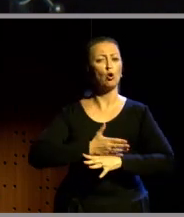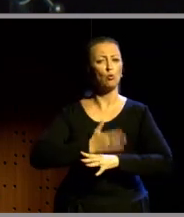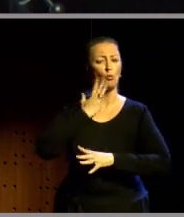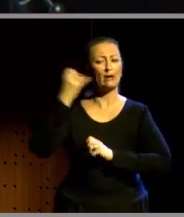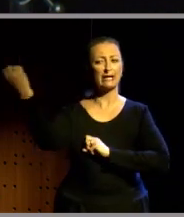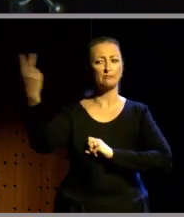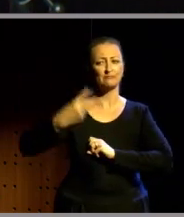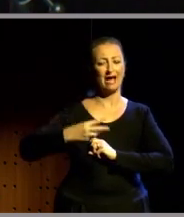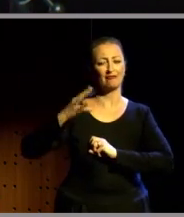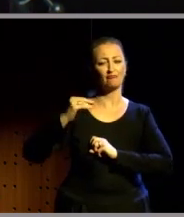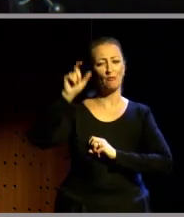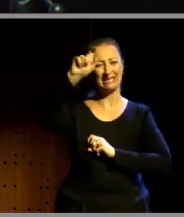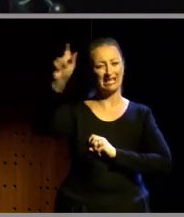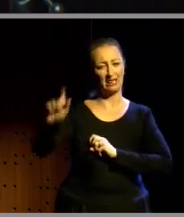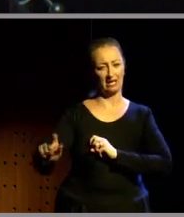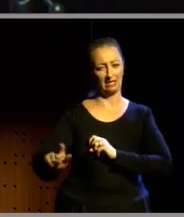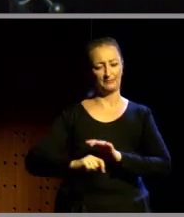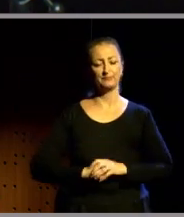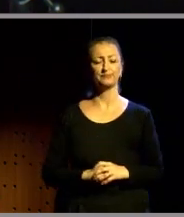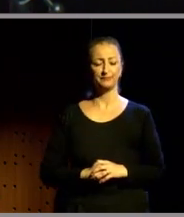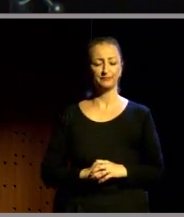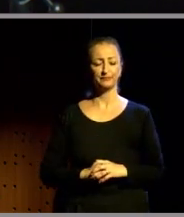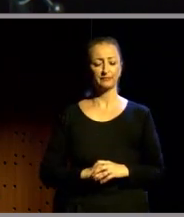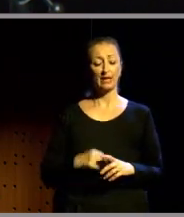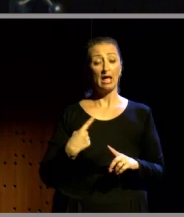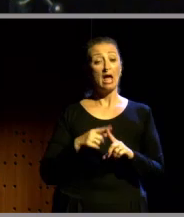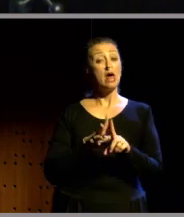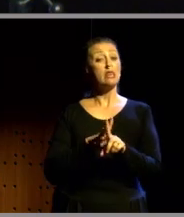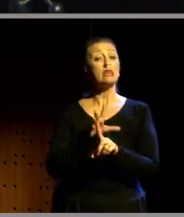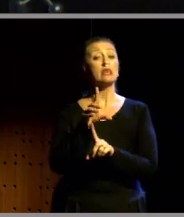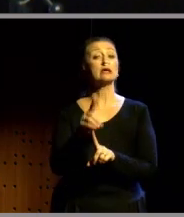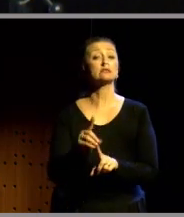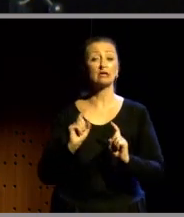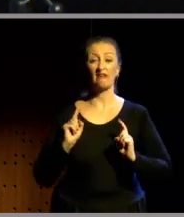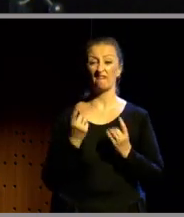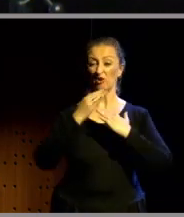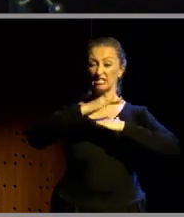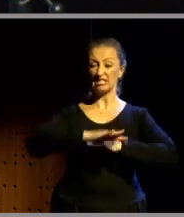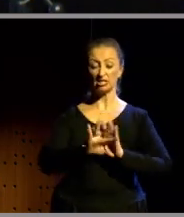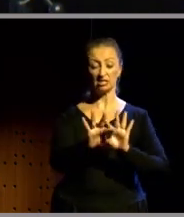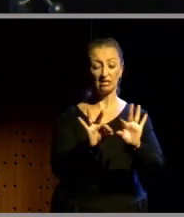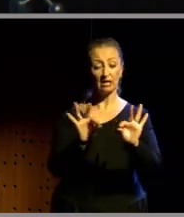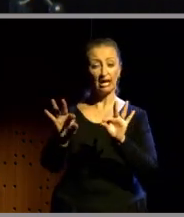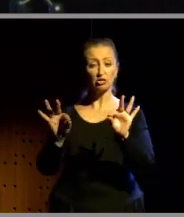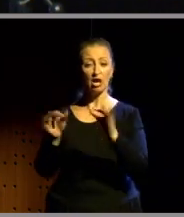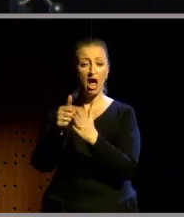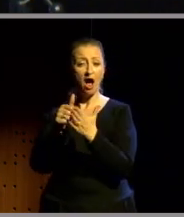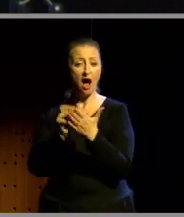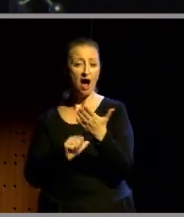And just next week, an impressive First Nations delegation of artists and cultural practitioners